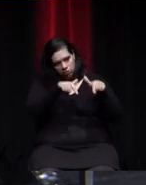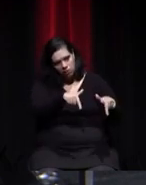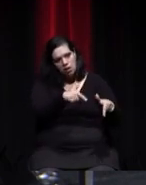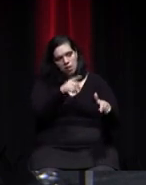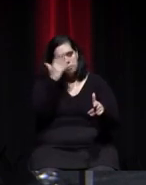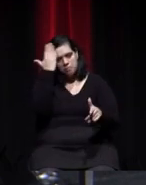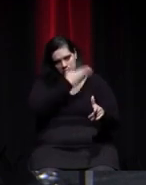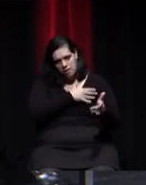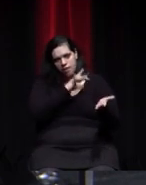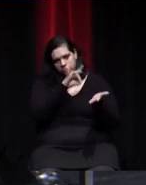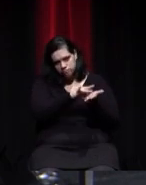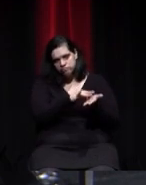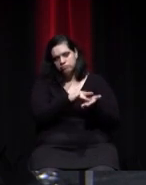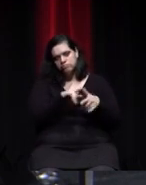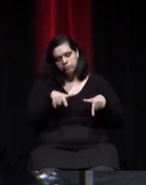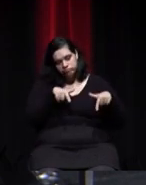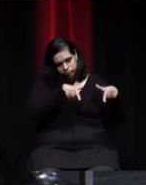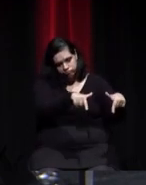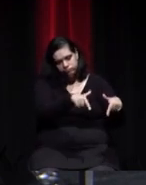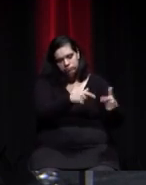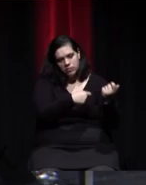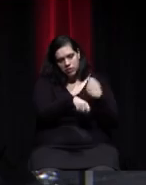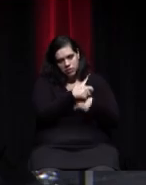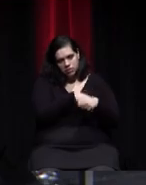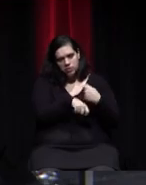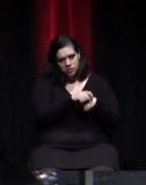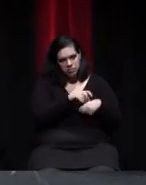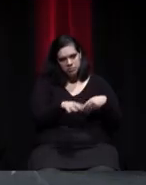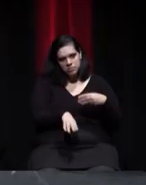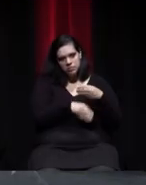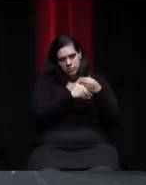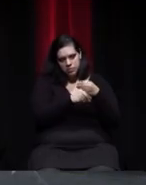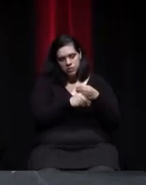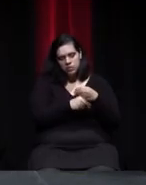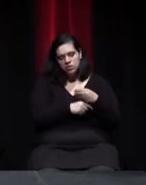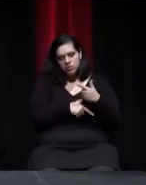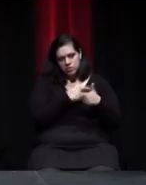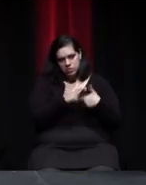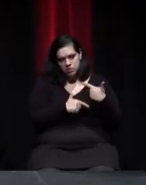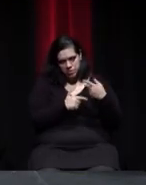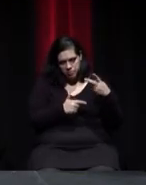and that certification provides a greater aggregate value for the work they can perform.